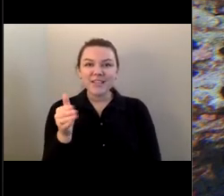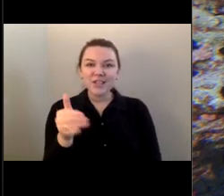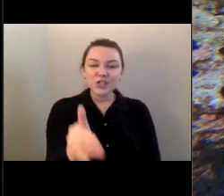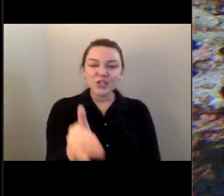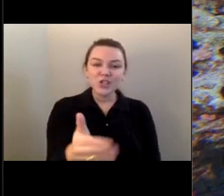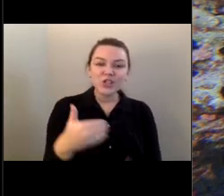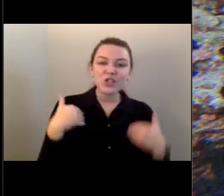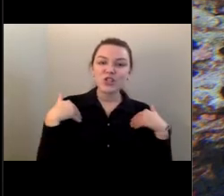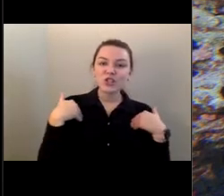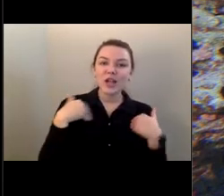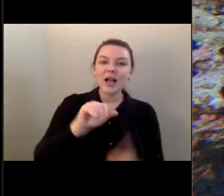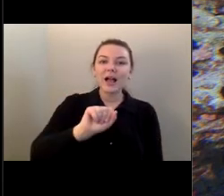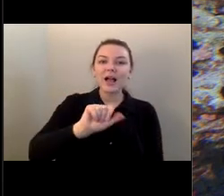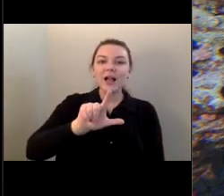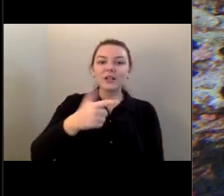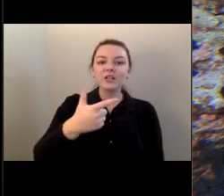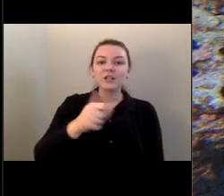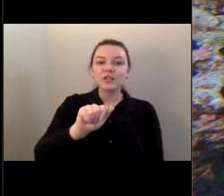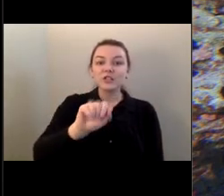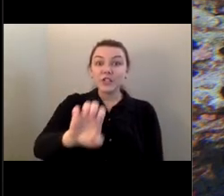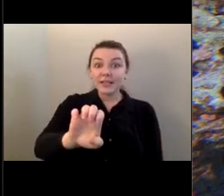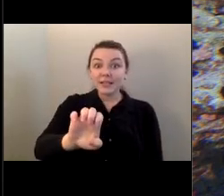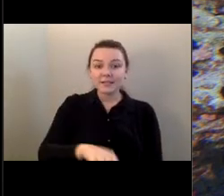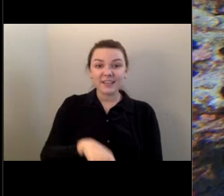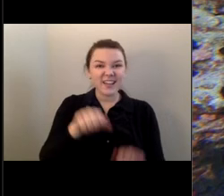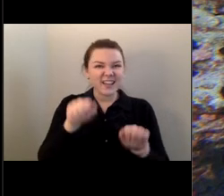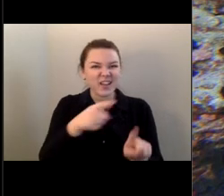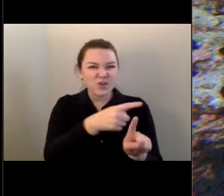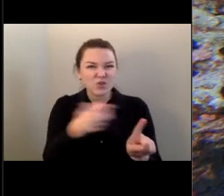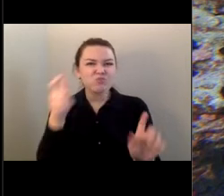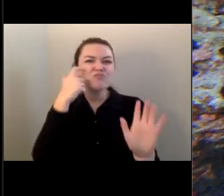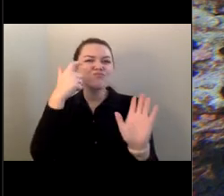Can any of you identify some of those fish?